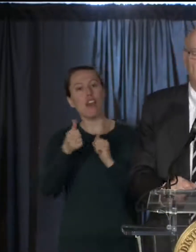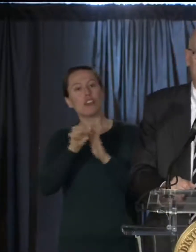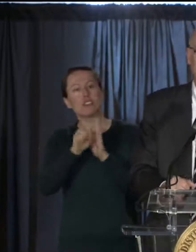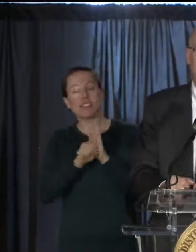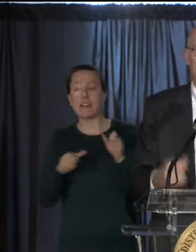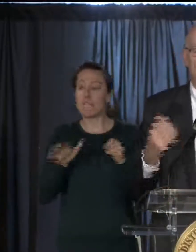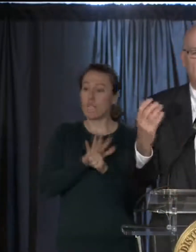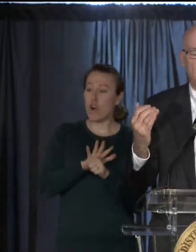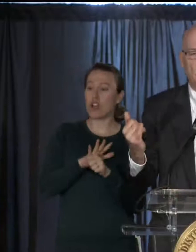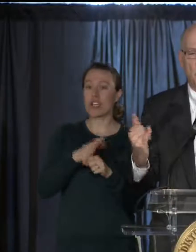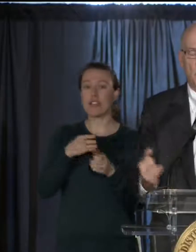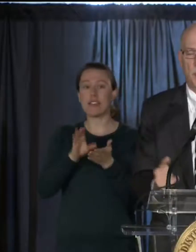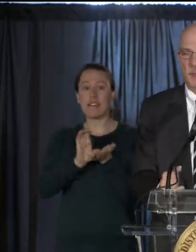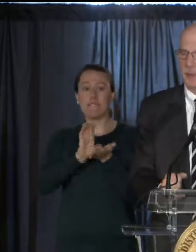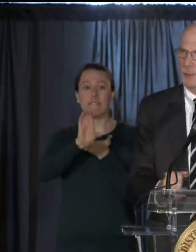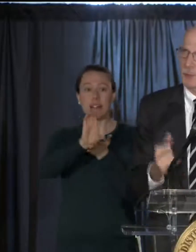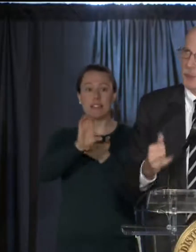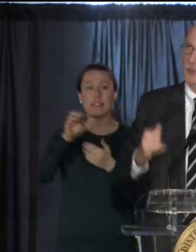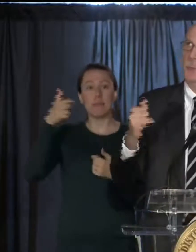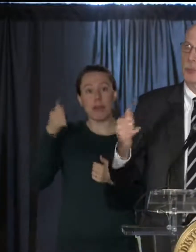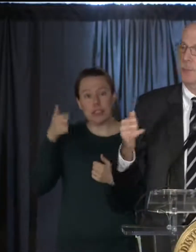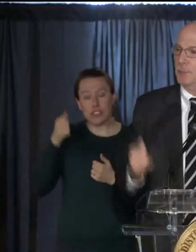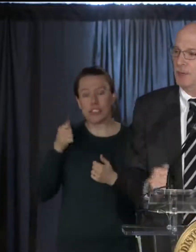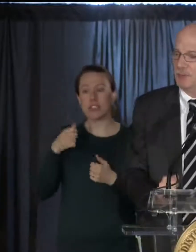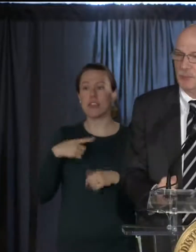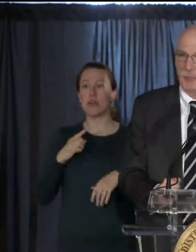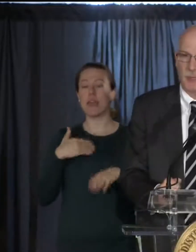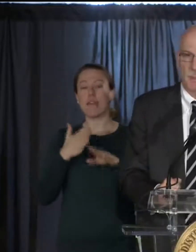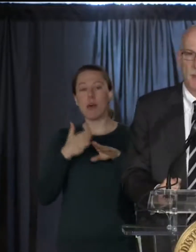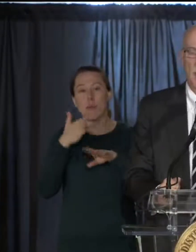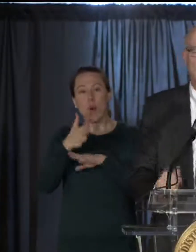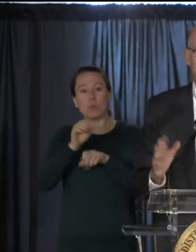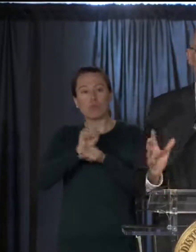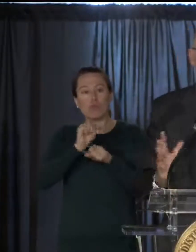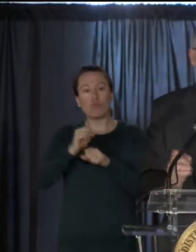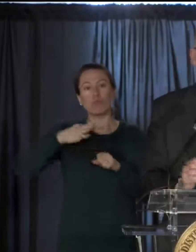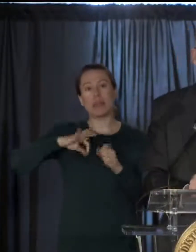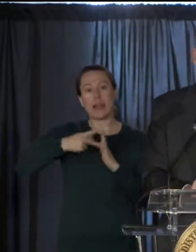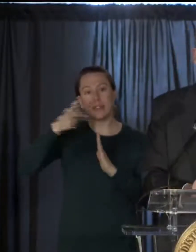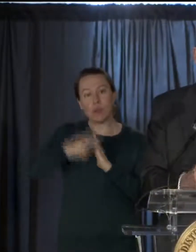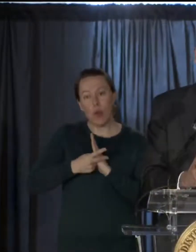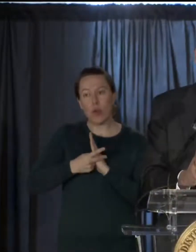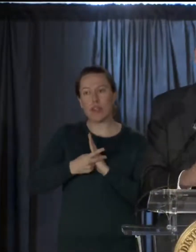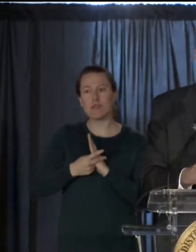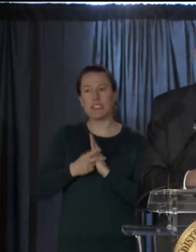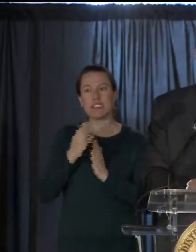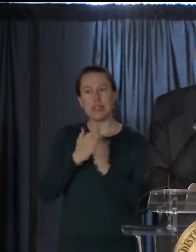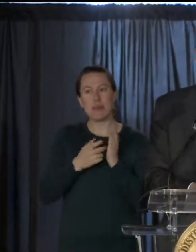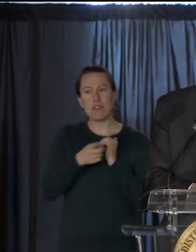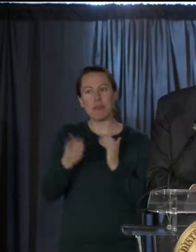A FULLY FUNDED POST EMPLOYMENT BENEFITS PROGRAM WHICH MOST PEOPLE HAVE NOT HEARD OF BUT IT IS A LIABILITY IN MOST